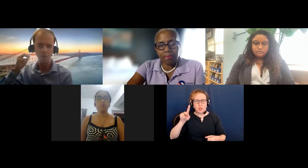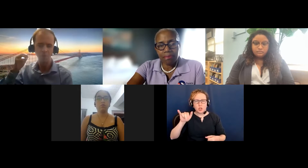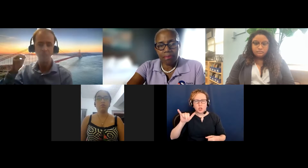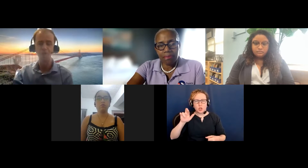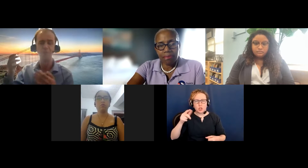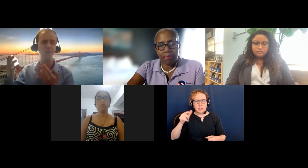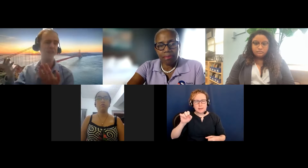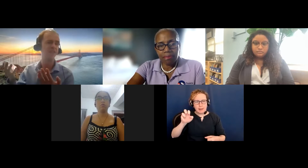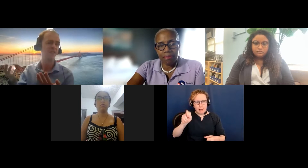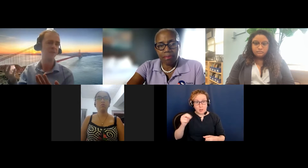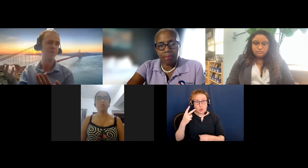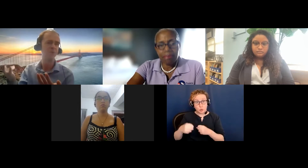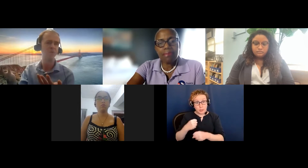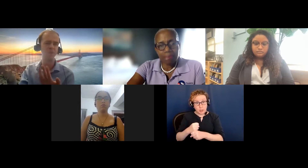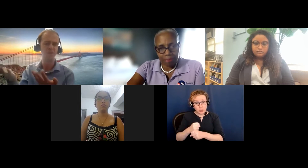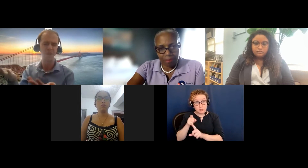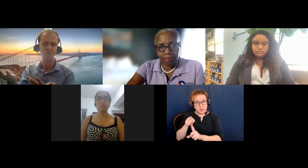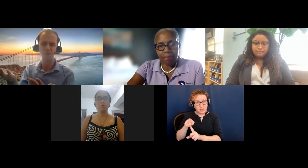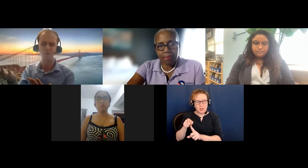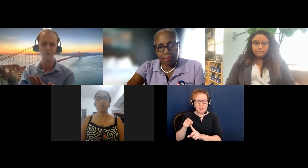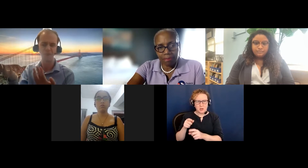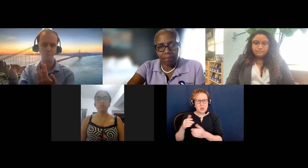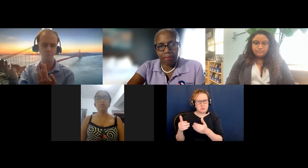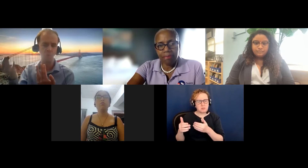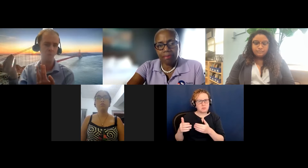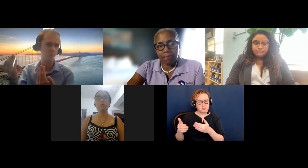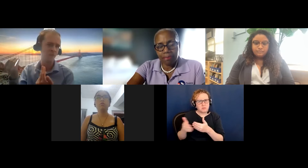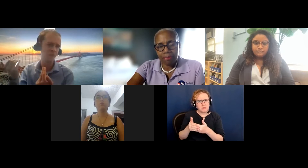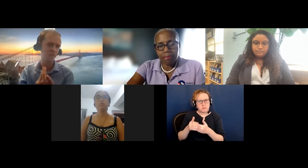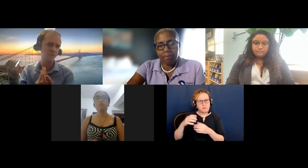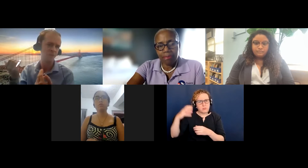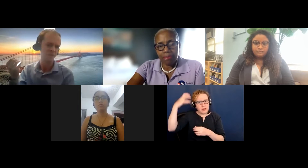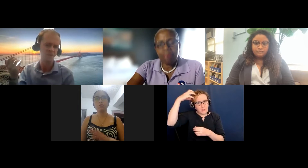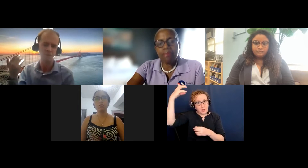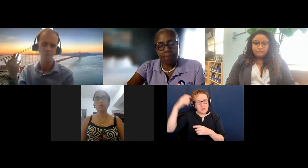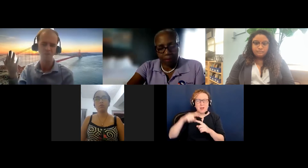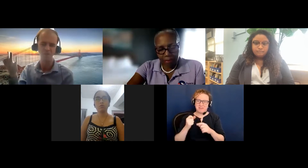but that is not always the case. Most assignments are in the rural areas like you are washing your